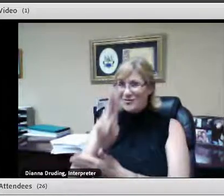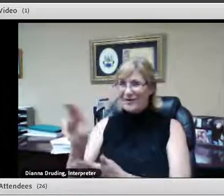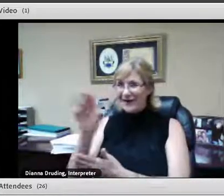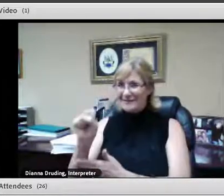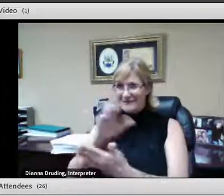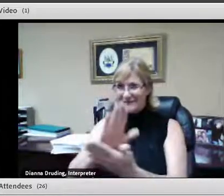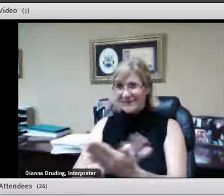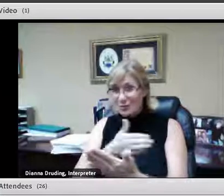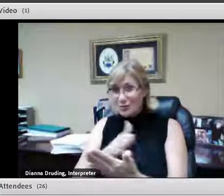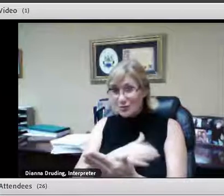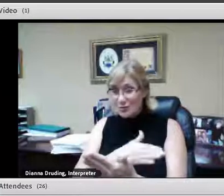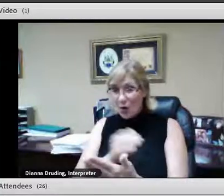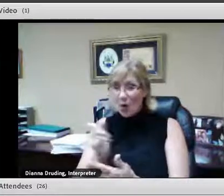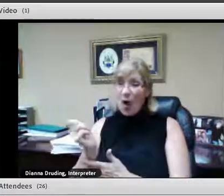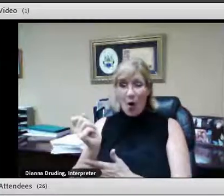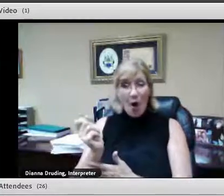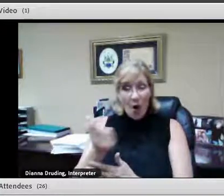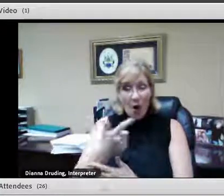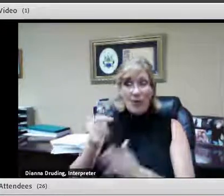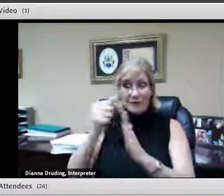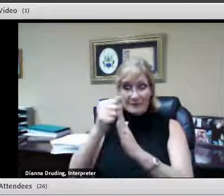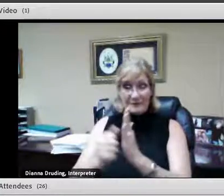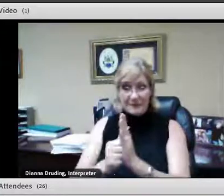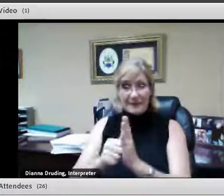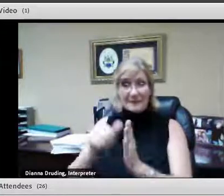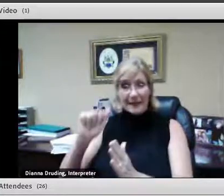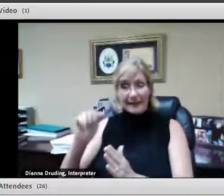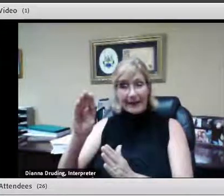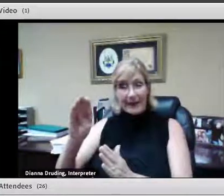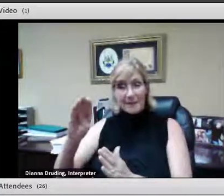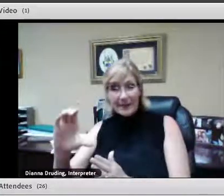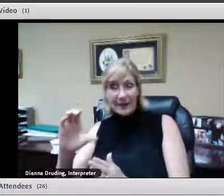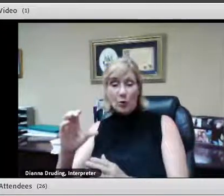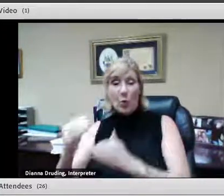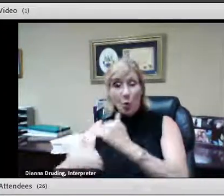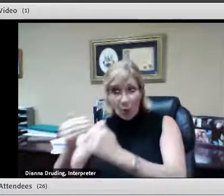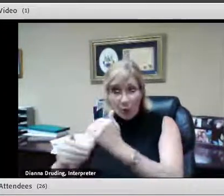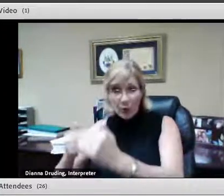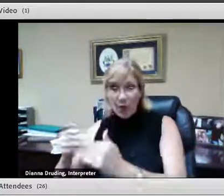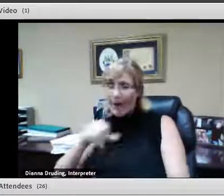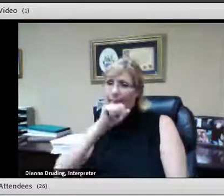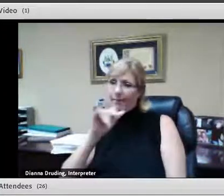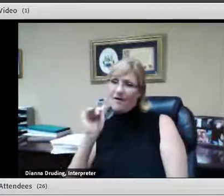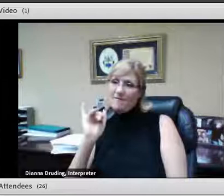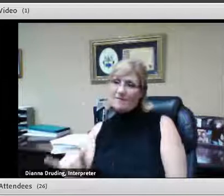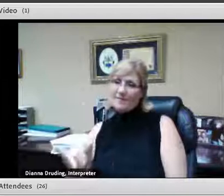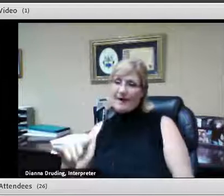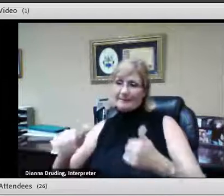all the states in alphabetical order, I love having that as a challenge for the kids, and it gets music in there, as well,